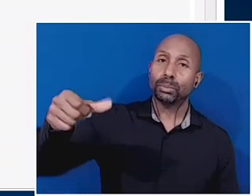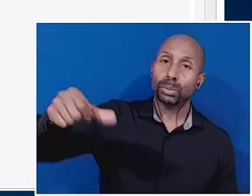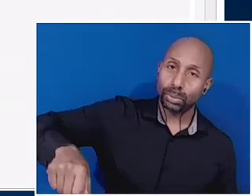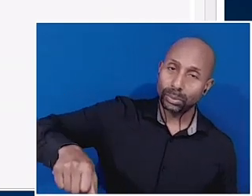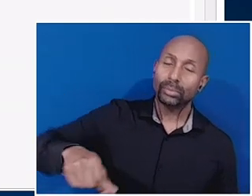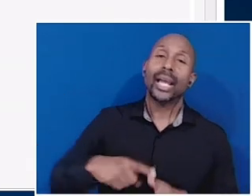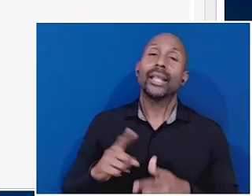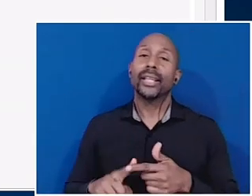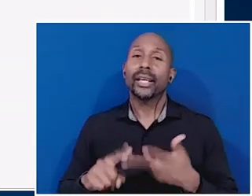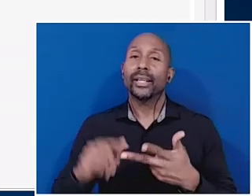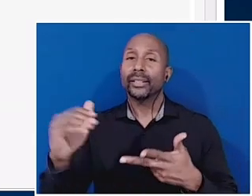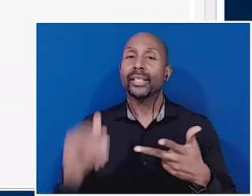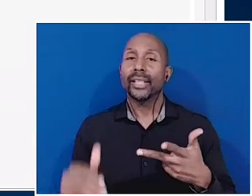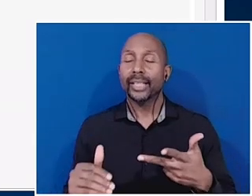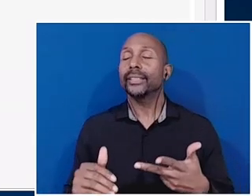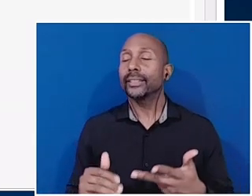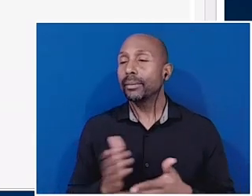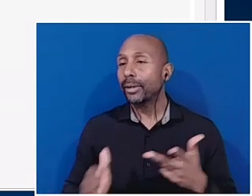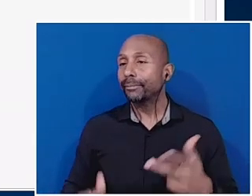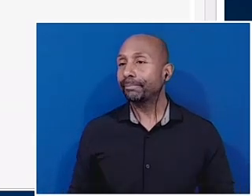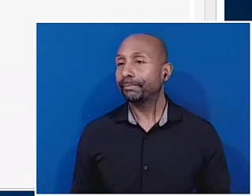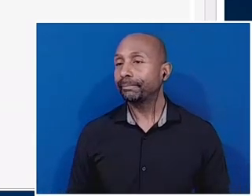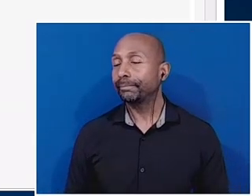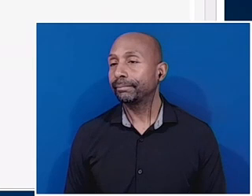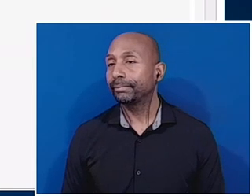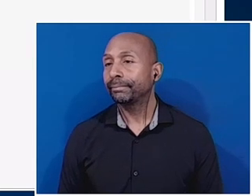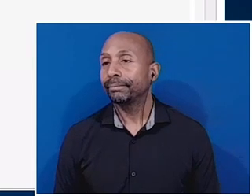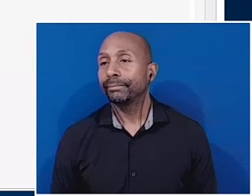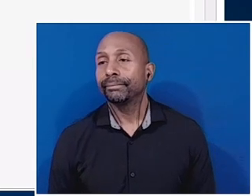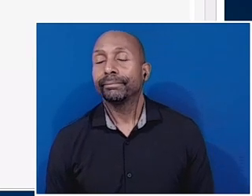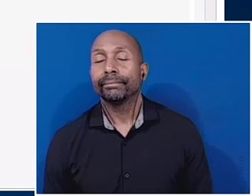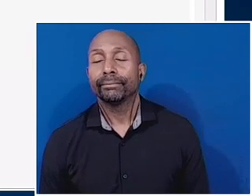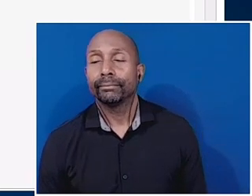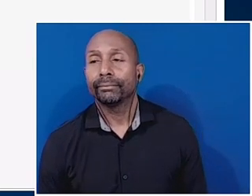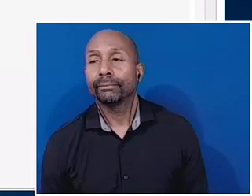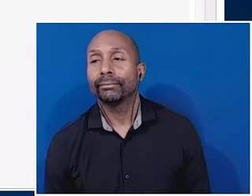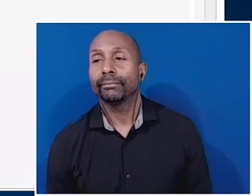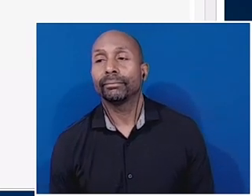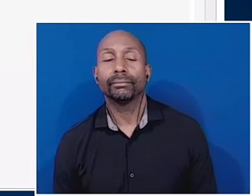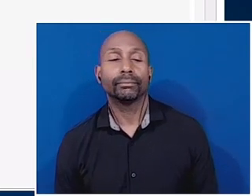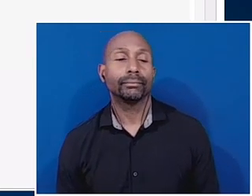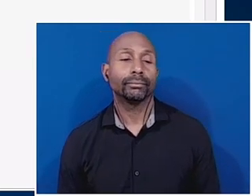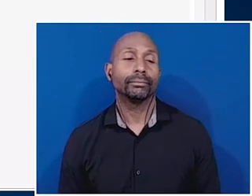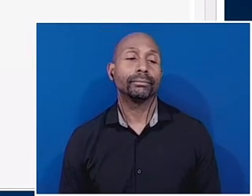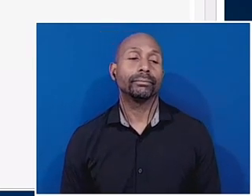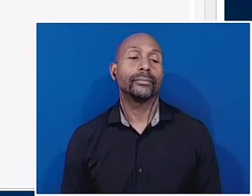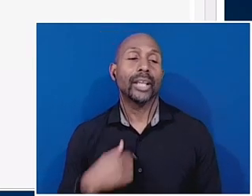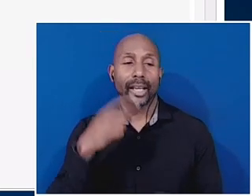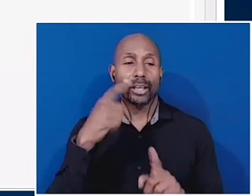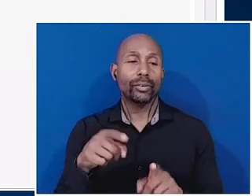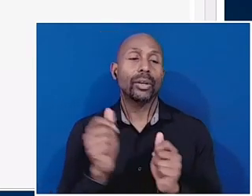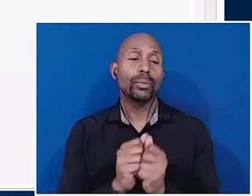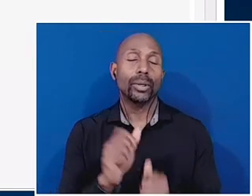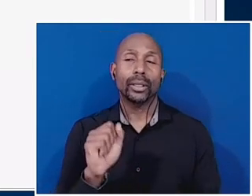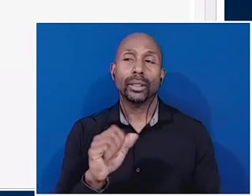So, Barmak. Yeah, I agree with Scott. You can quote-unquote accept credits and